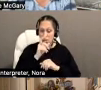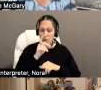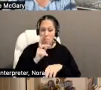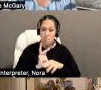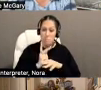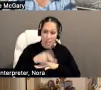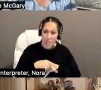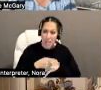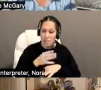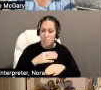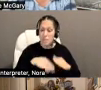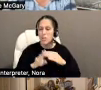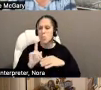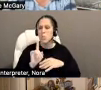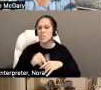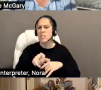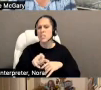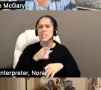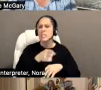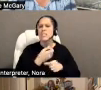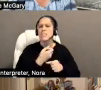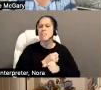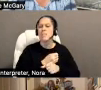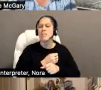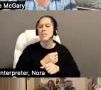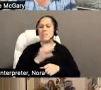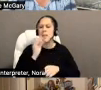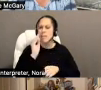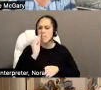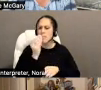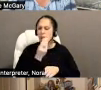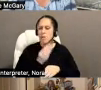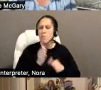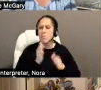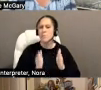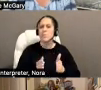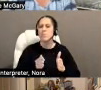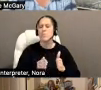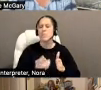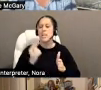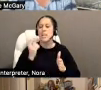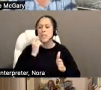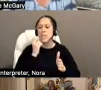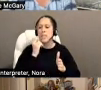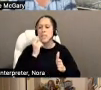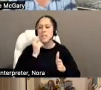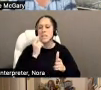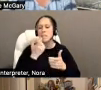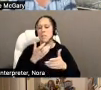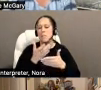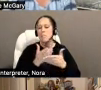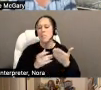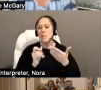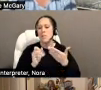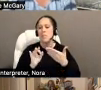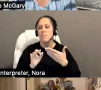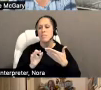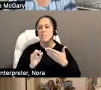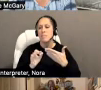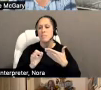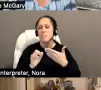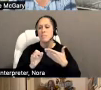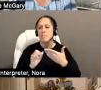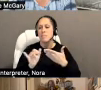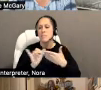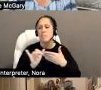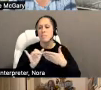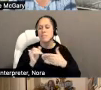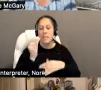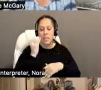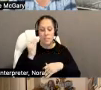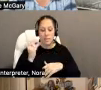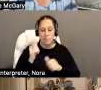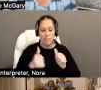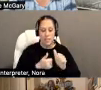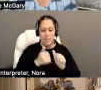Yeah, so she's menat to be a flower person. A big part of the idea behind this was...